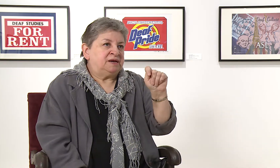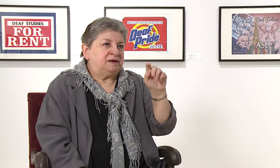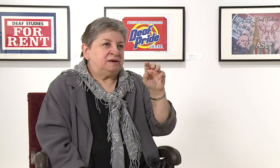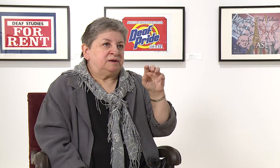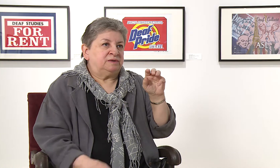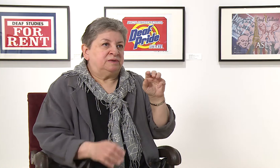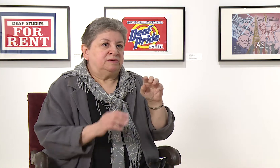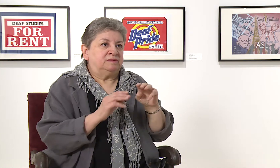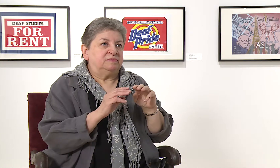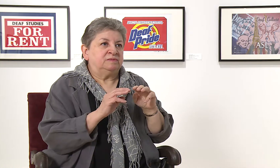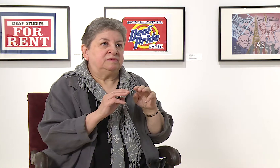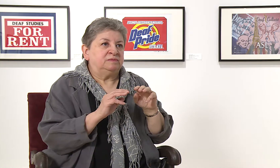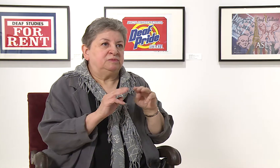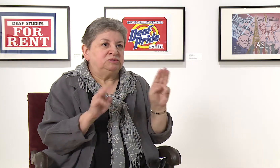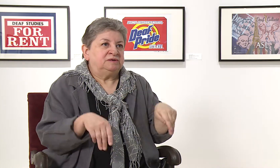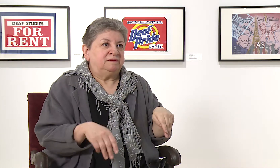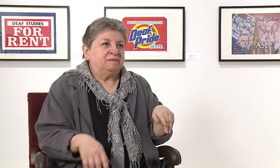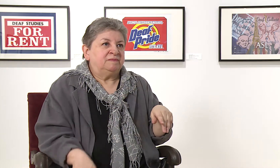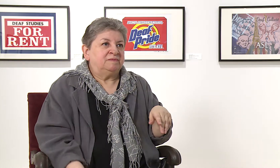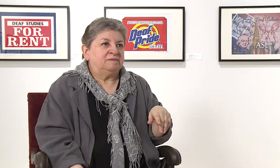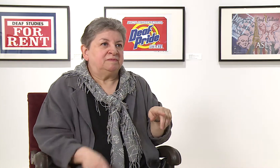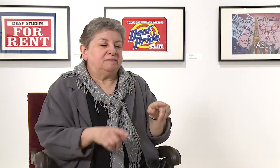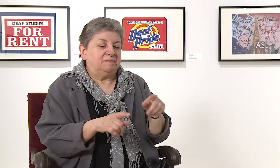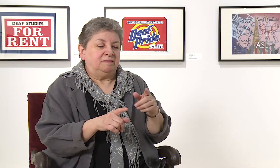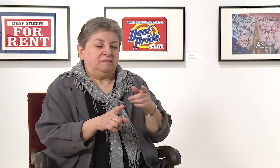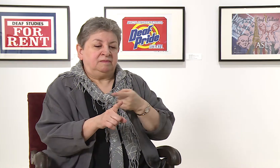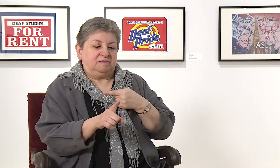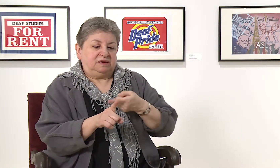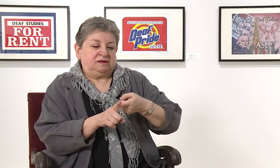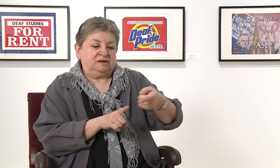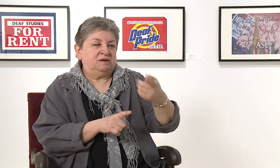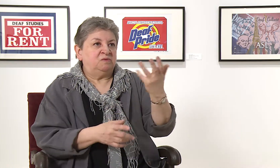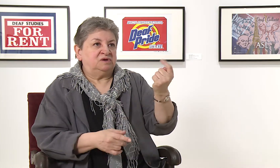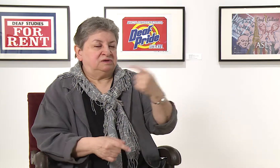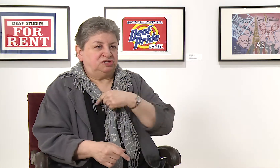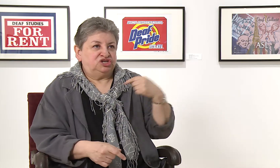I was one of the docents for the Metropolitan Museum of Art.